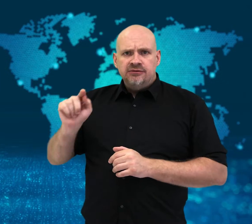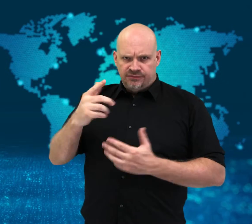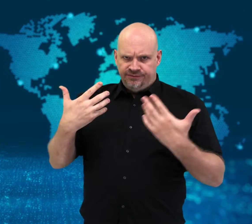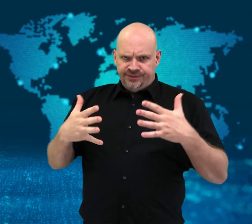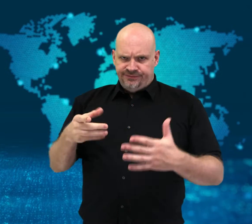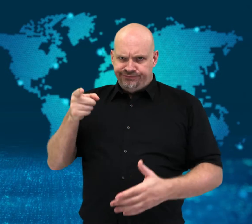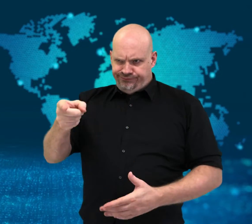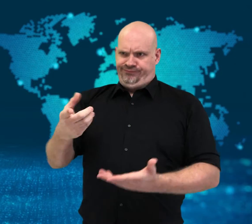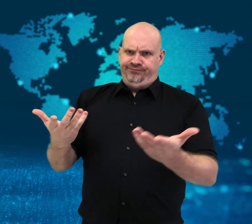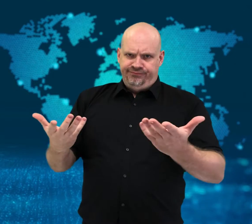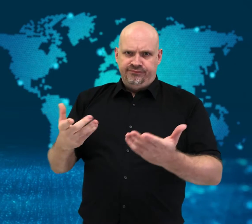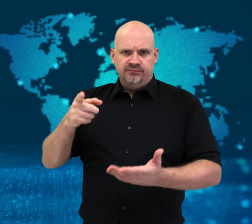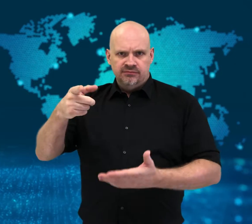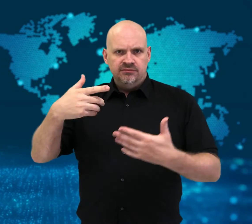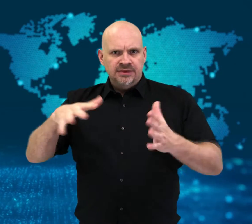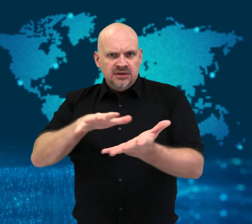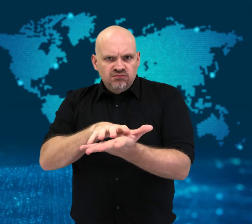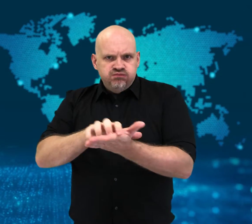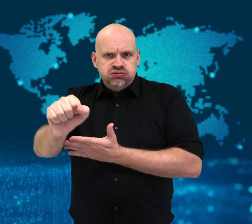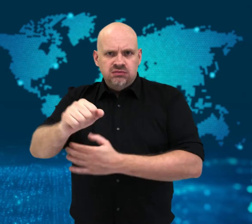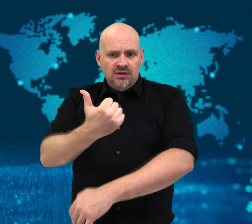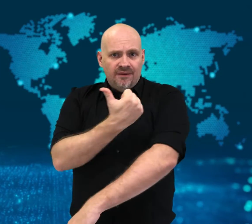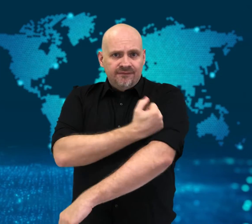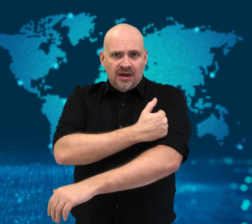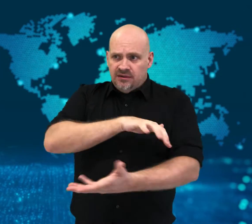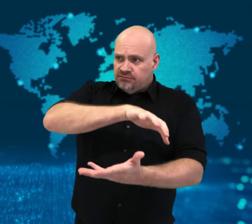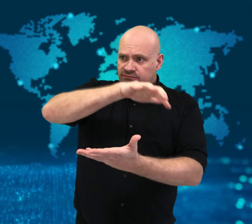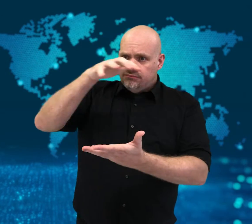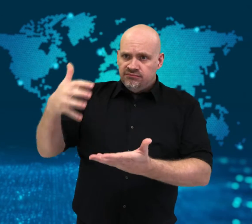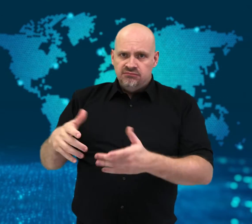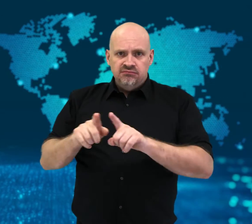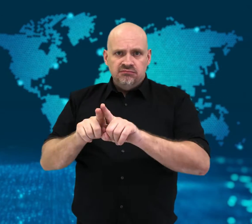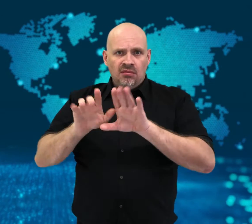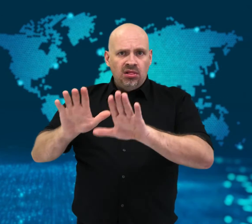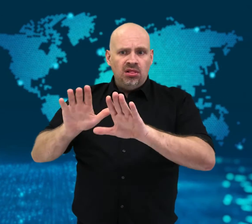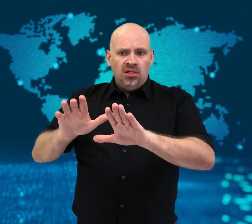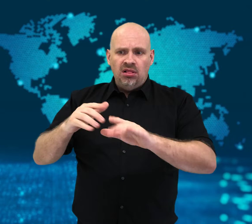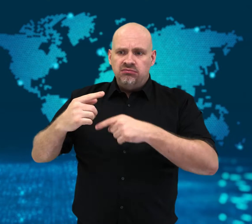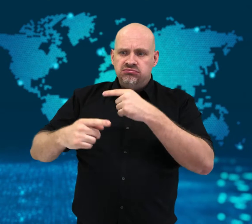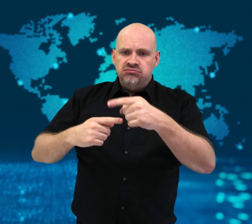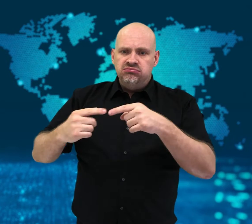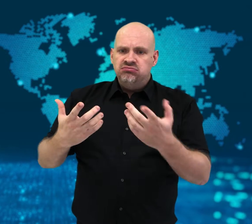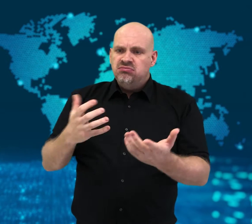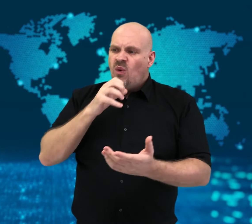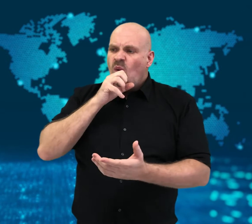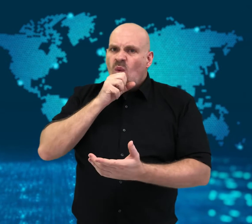doses that were past their expiration date.